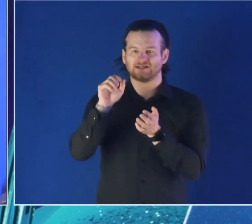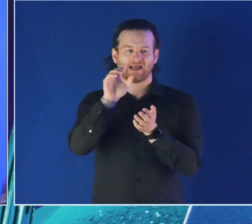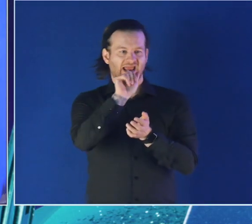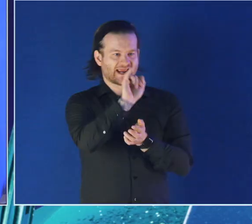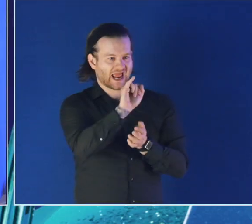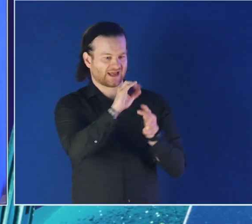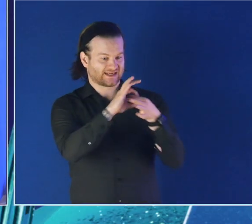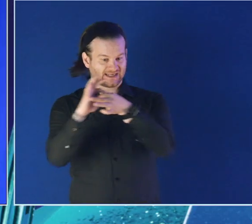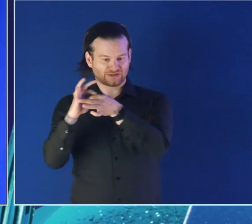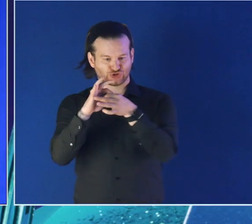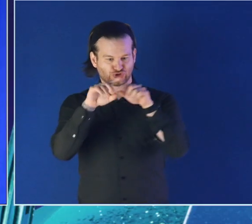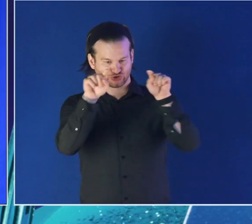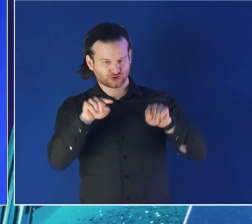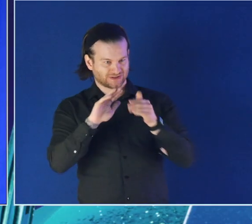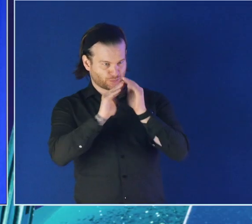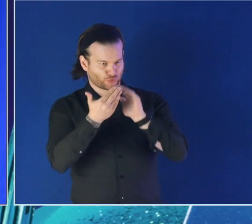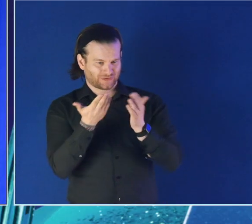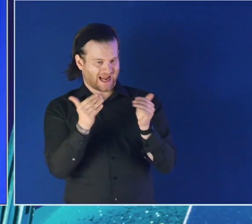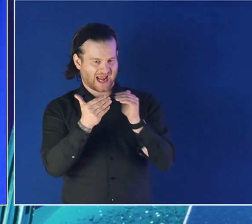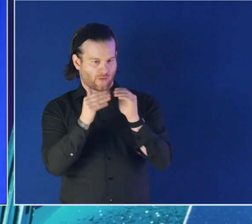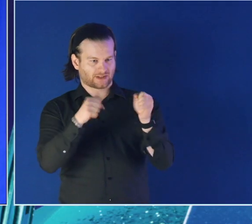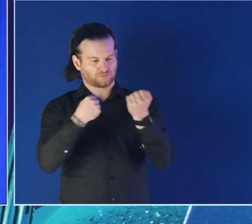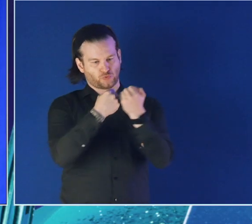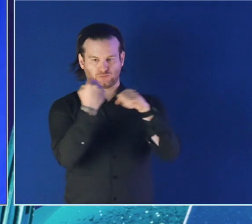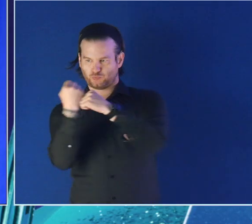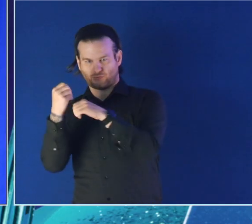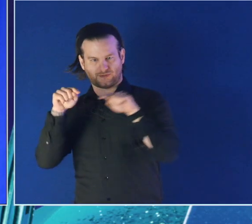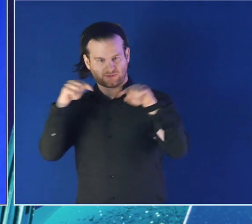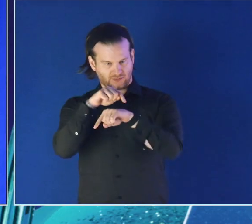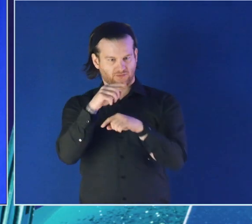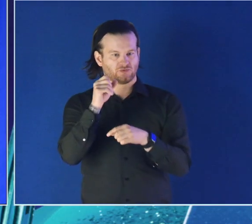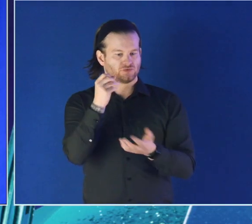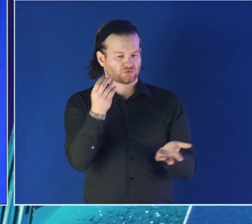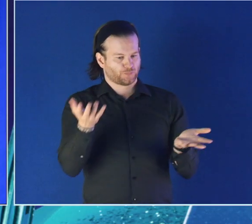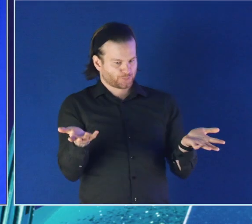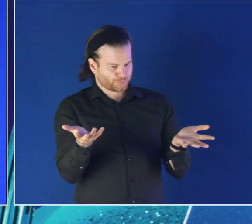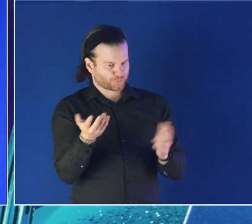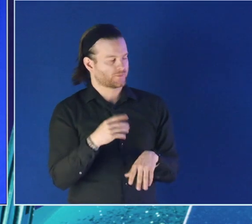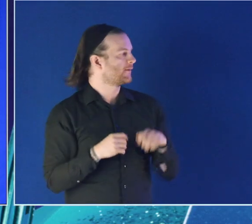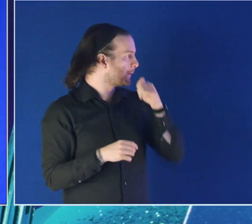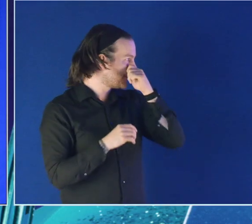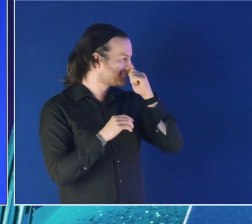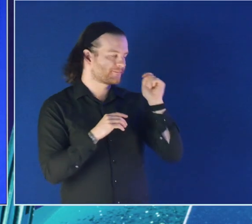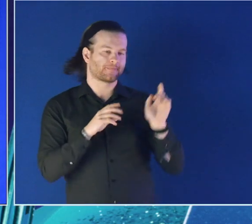It's changed quite a bit over time. I remember, when my good friend Steve Gleason was diagnosed